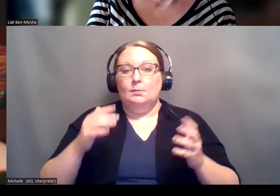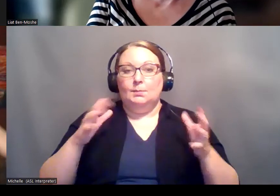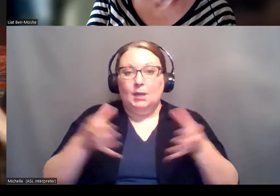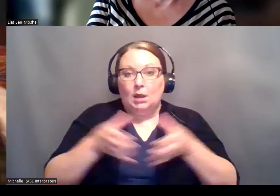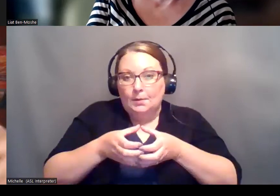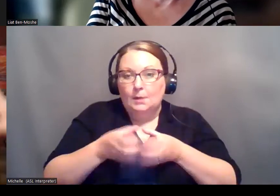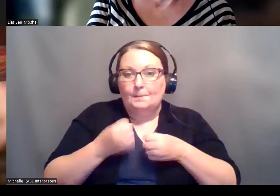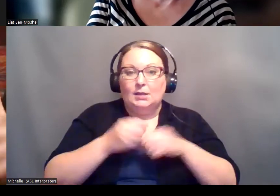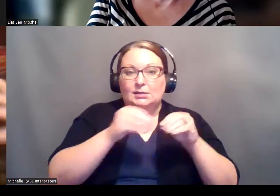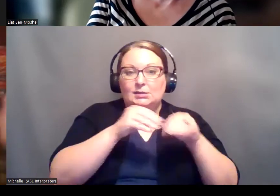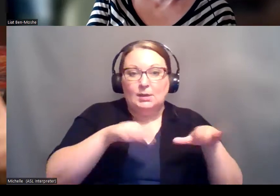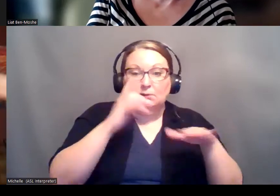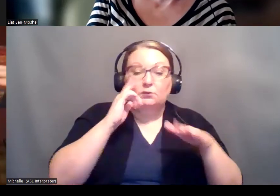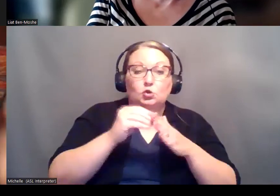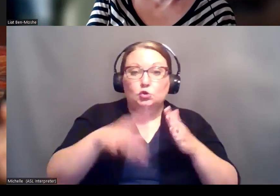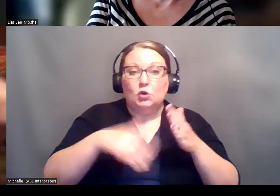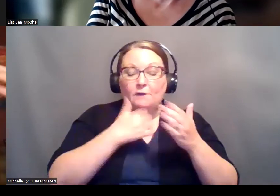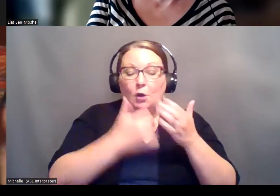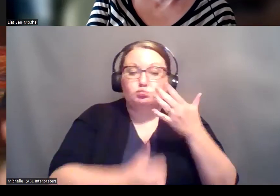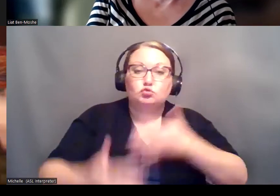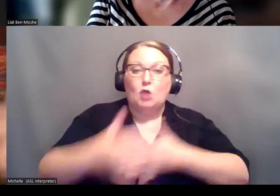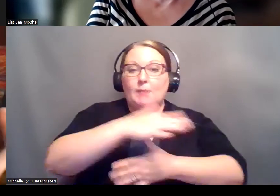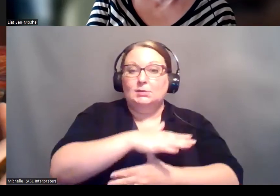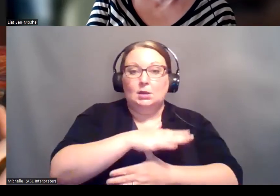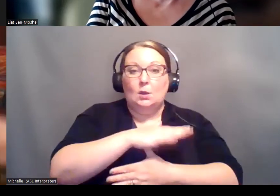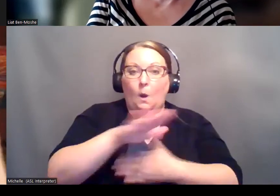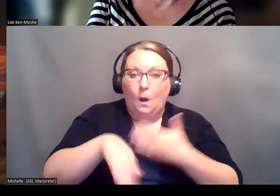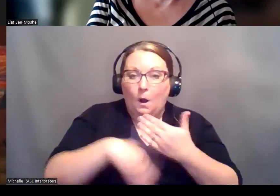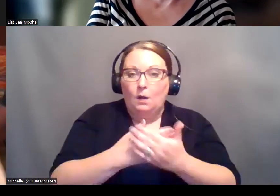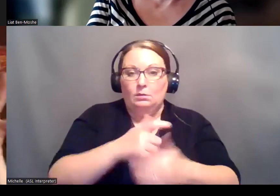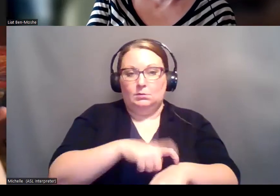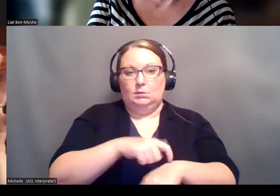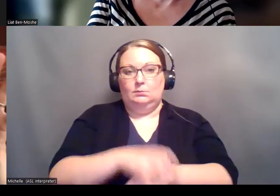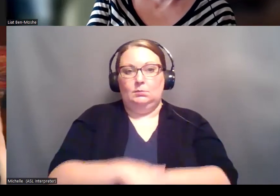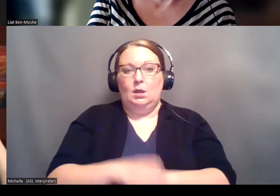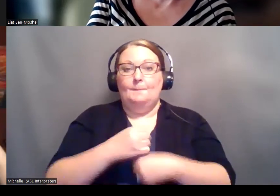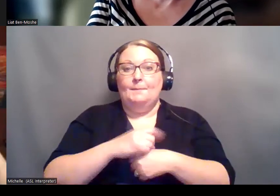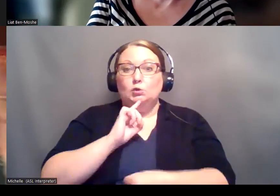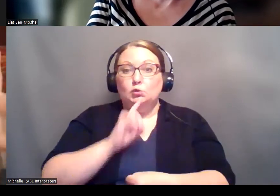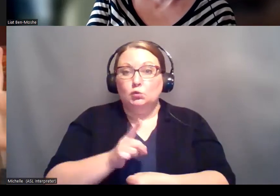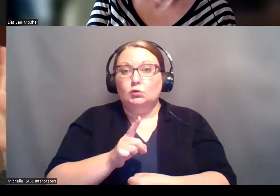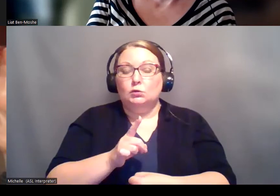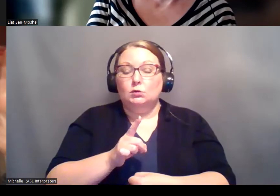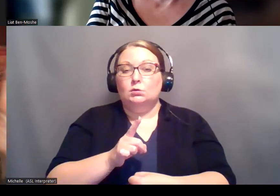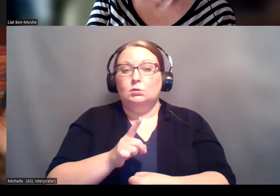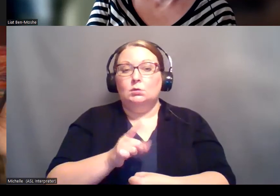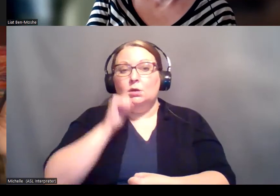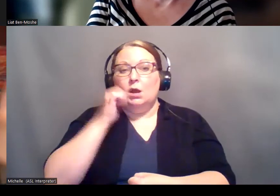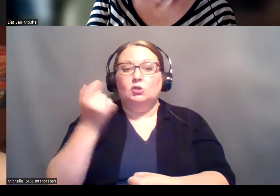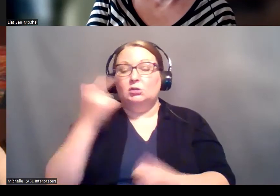where the students had privacy all the time? Making sure it wasn't a sea of whiteness,